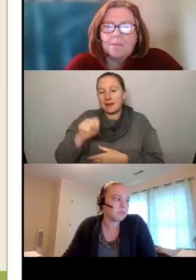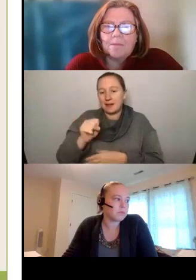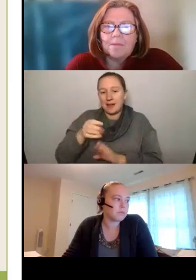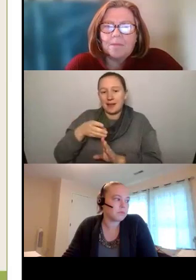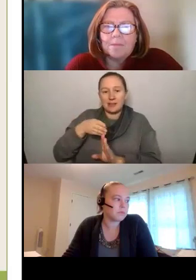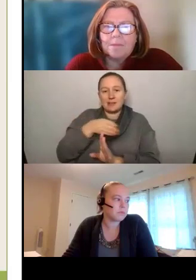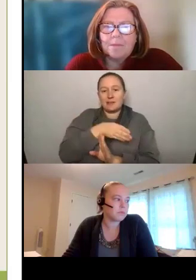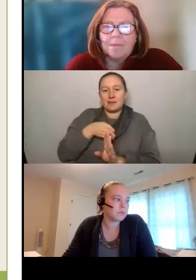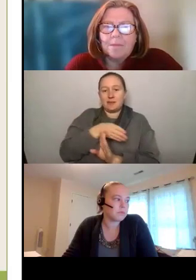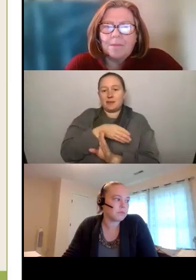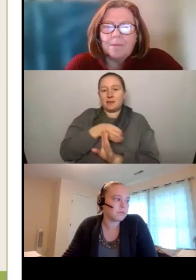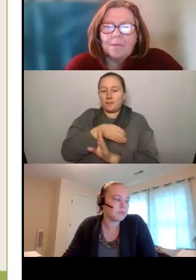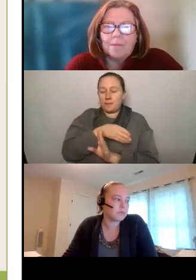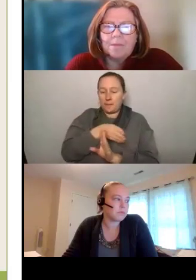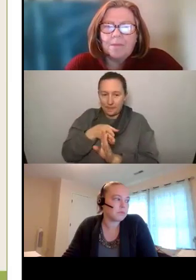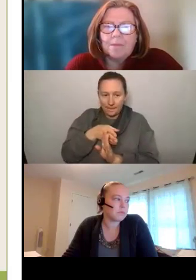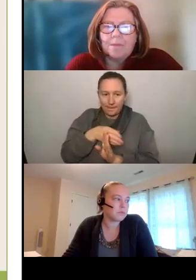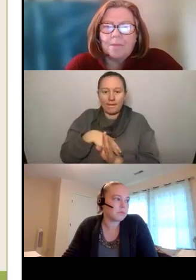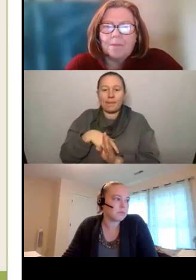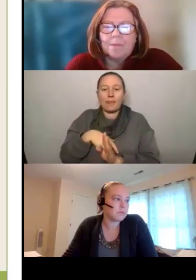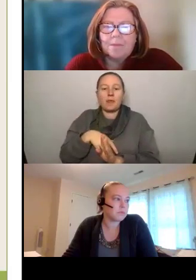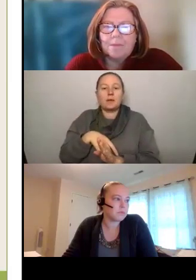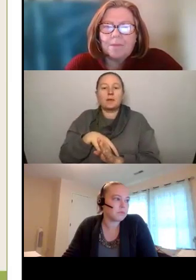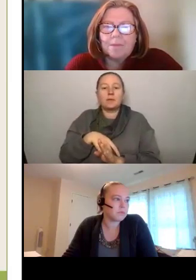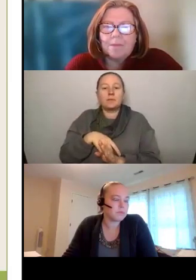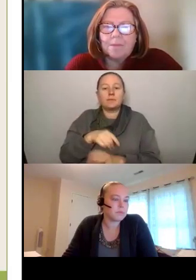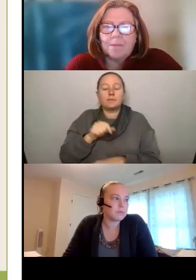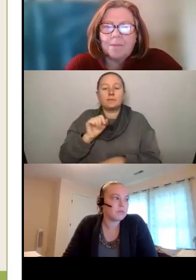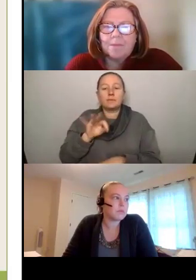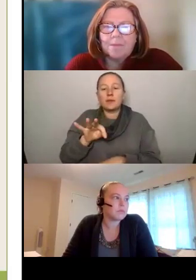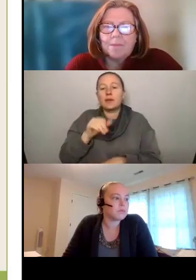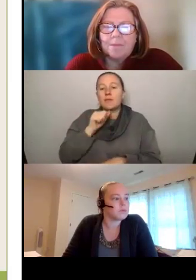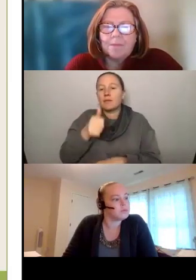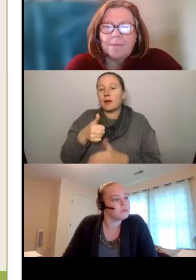You can do it with approval if you're not under what's called the expanded authority,